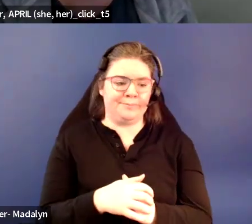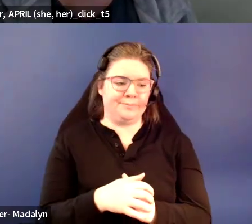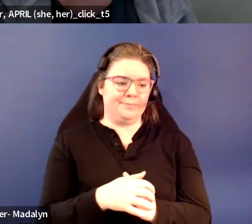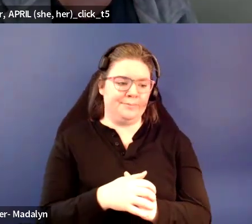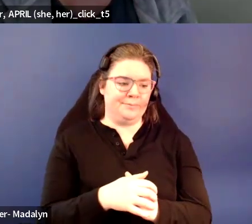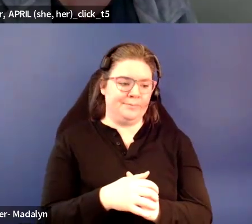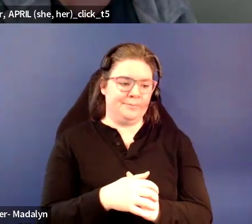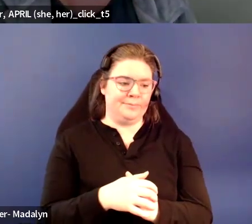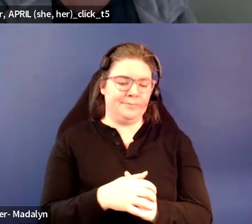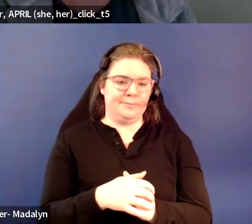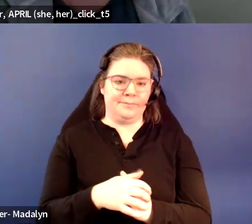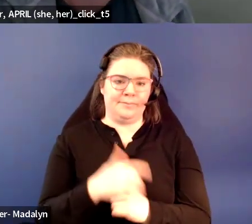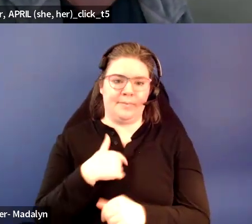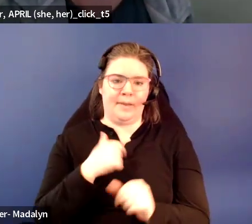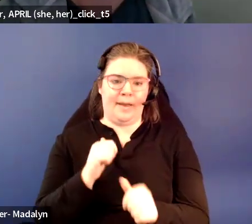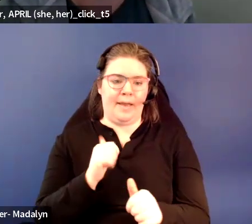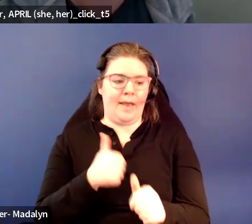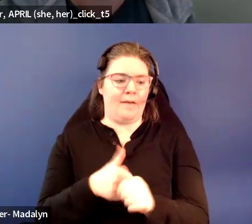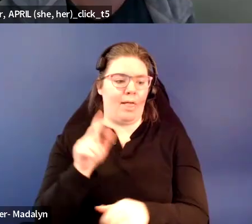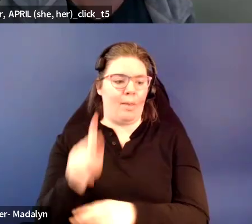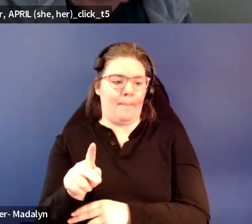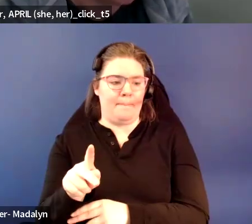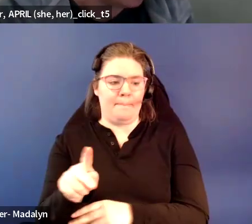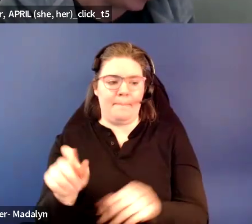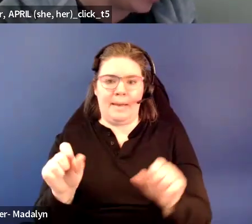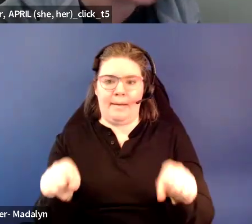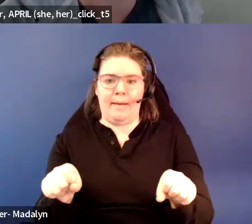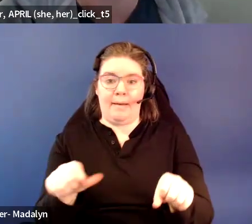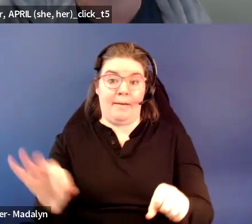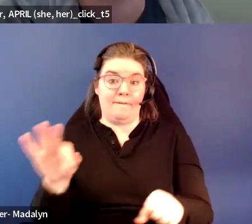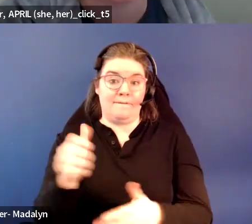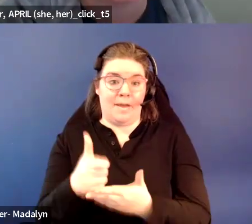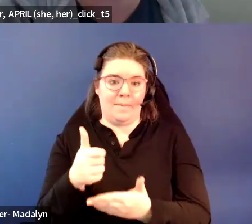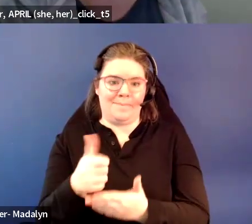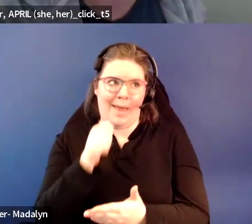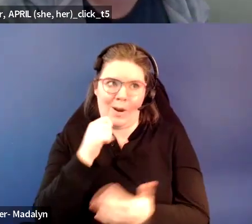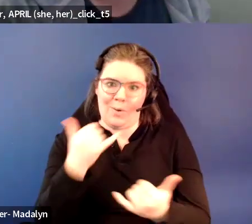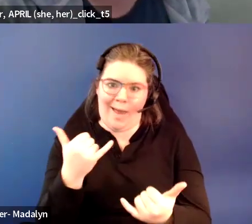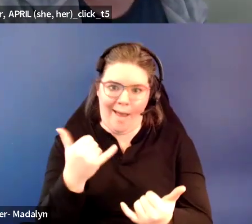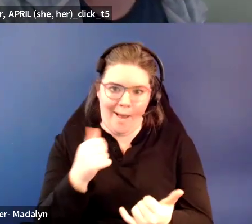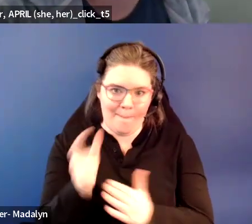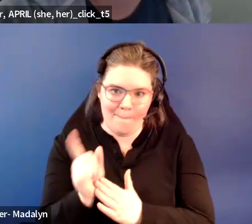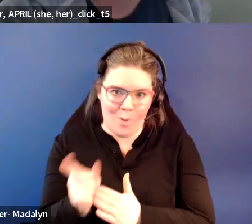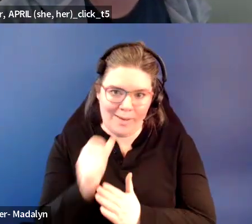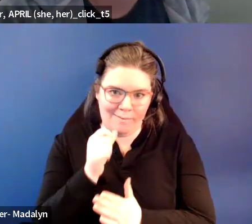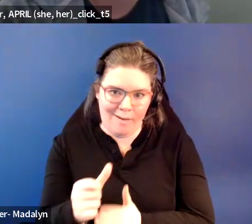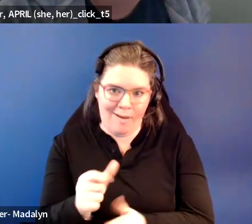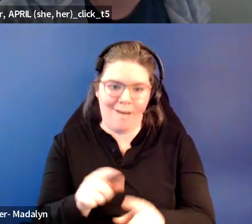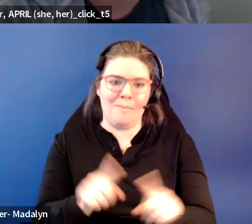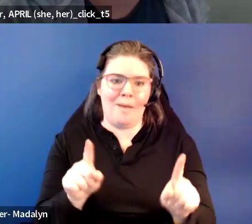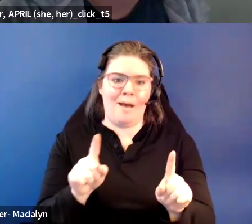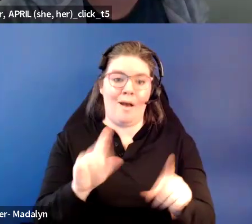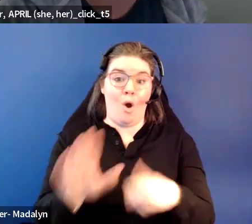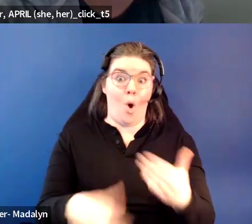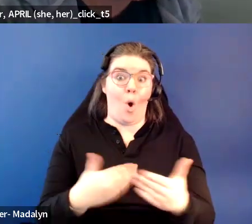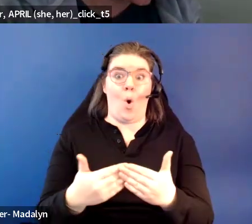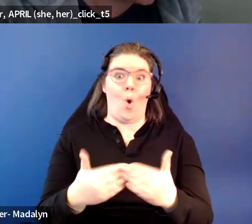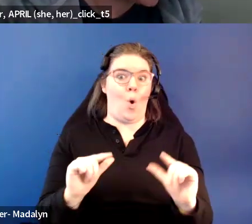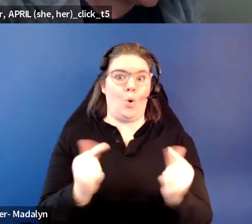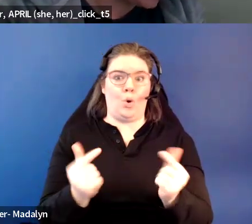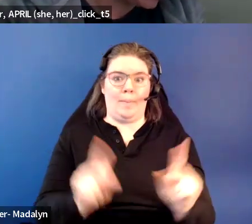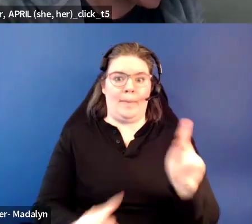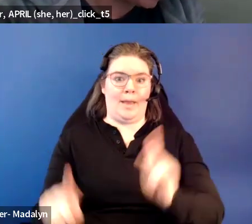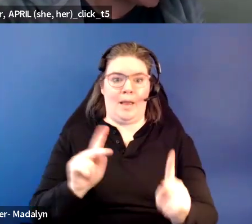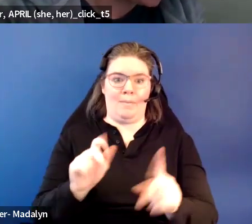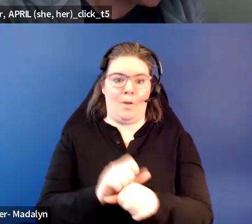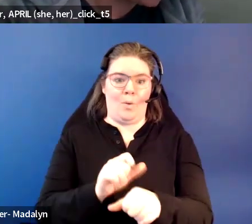Sierra Royster, APRIL (she, her): and so and I can follow back up with you at that point. If that's helpful, I know it doesn't help in the moment. But there's a whole group of people working on the same thing. So